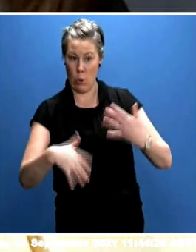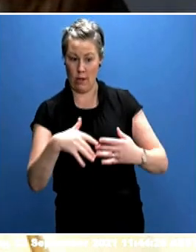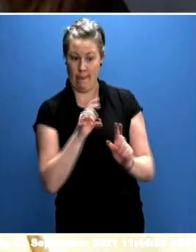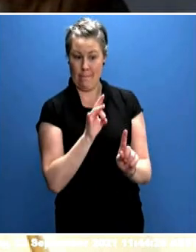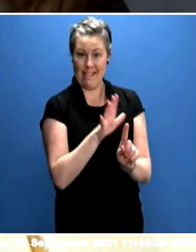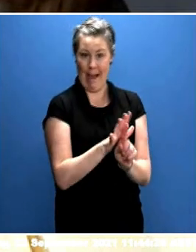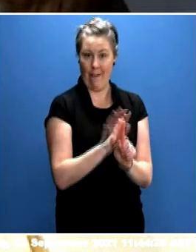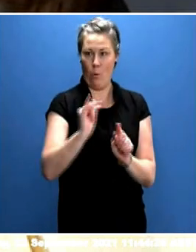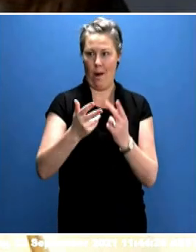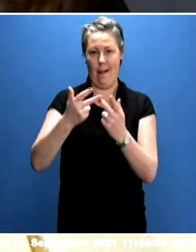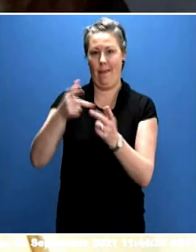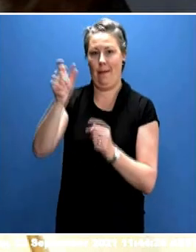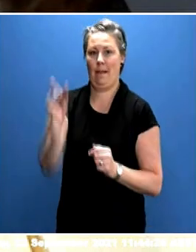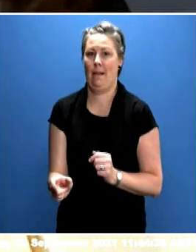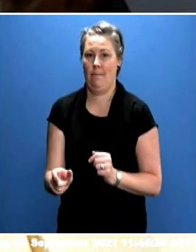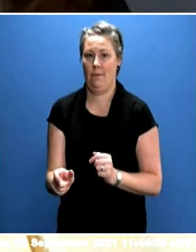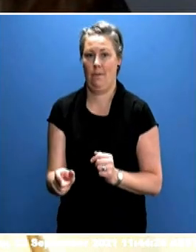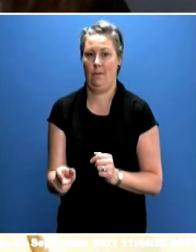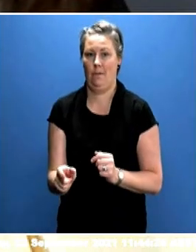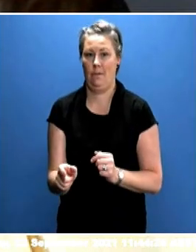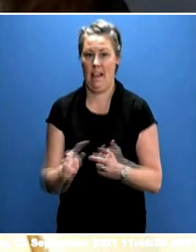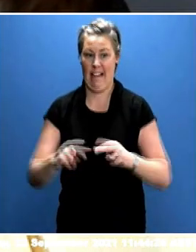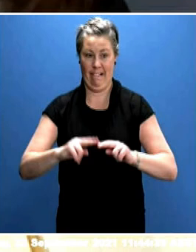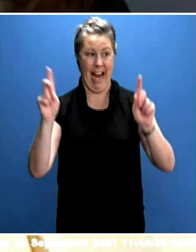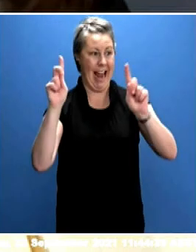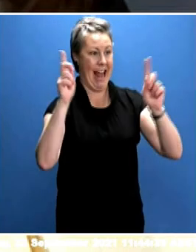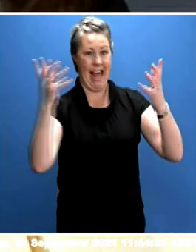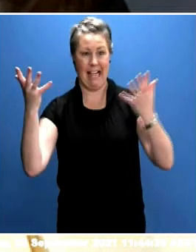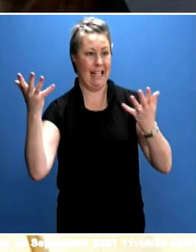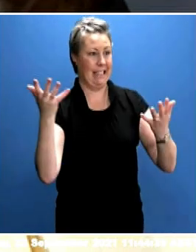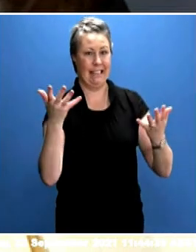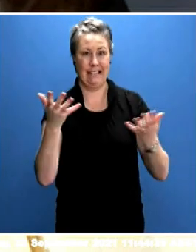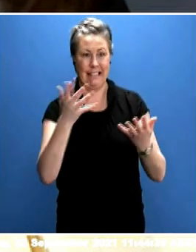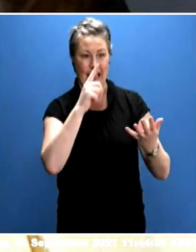child or another person, and there is no other suitable way to manage